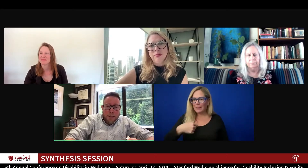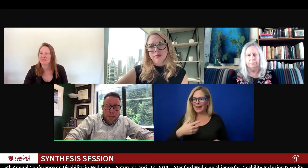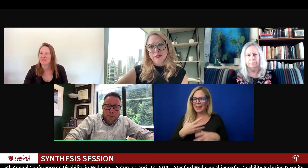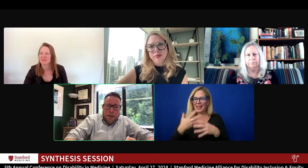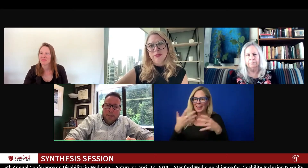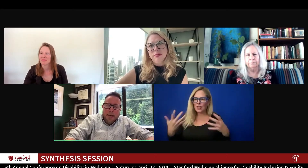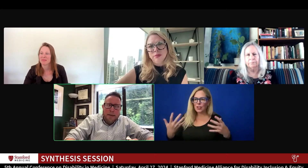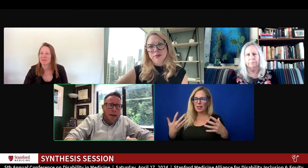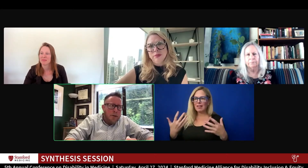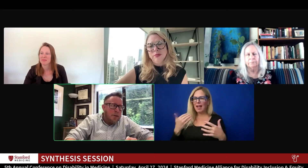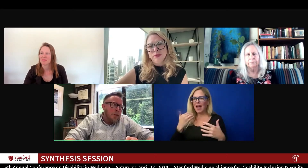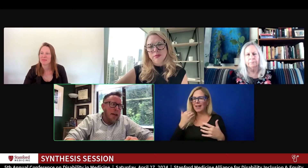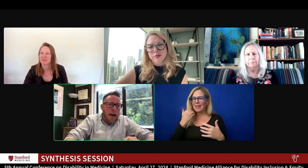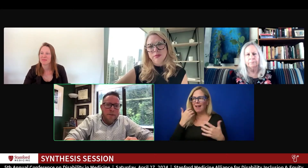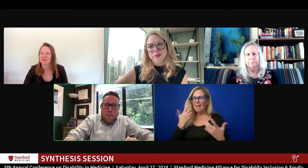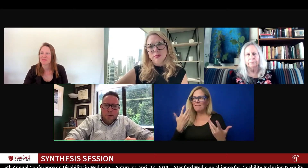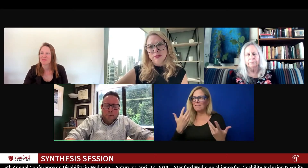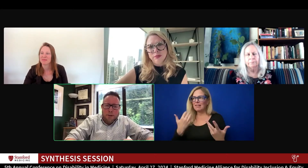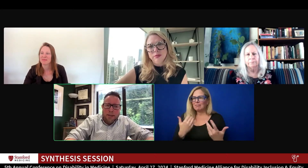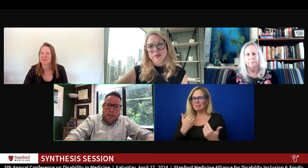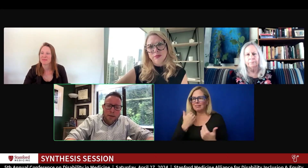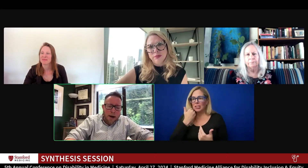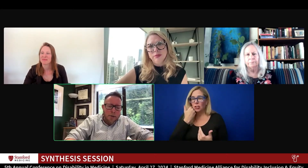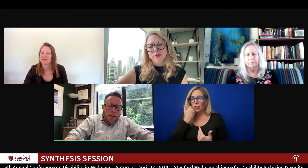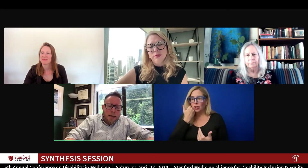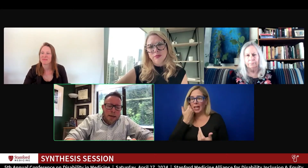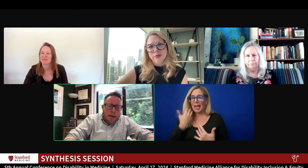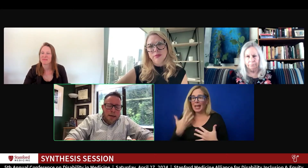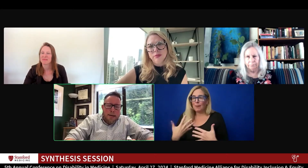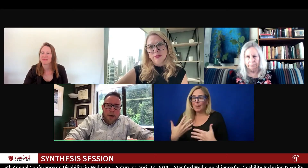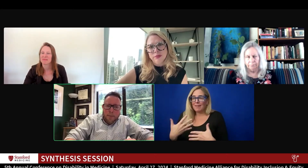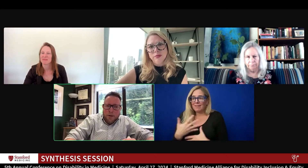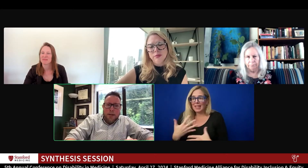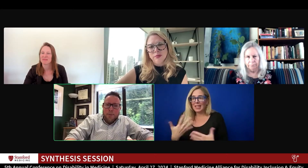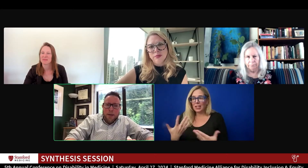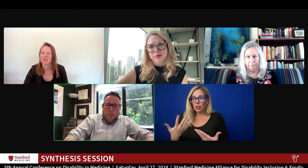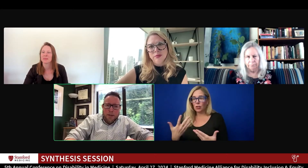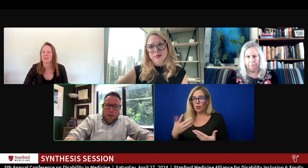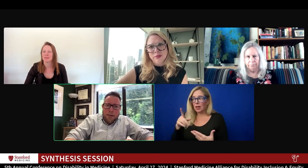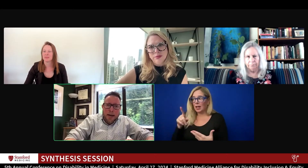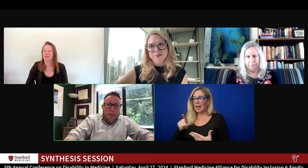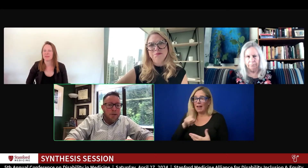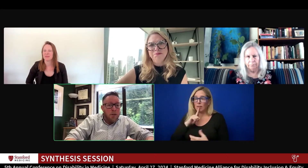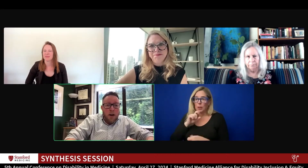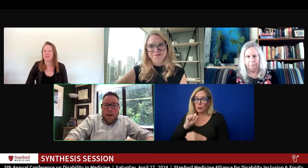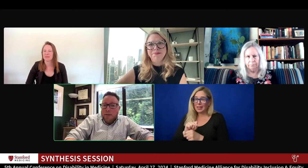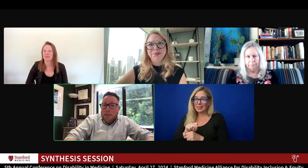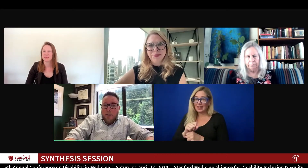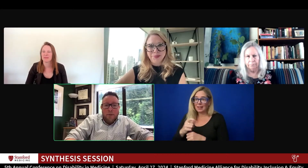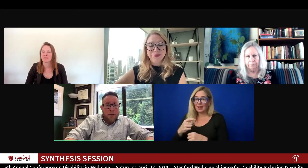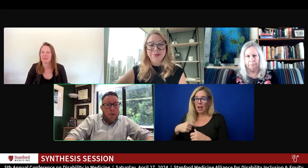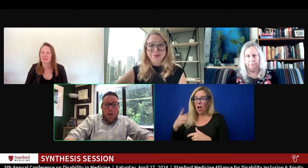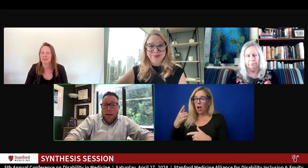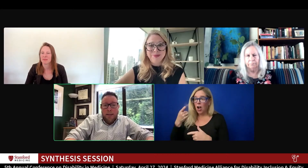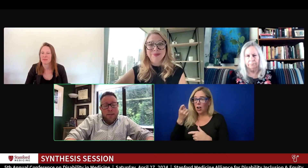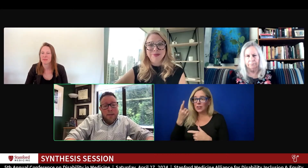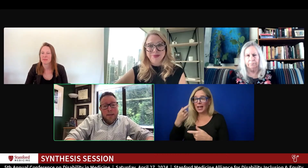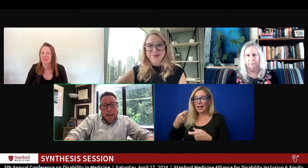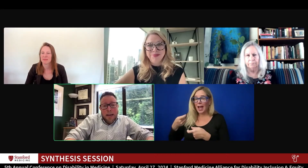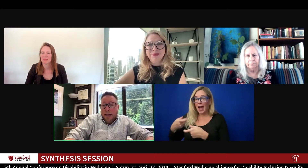previous experience and then the other thing I have to be realistic about is. I'm a transplant patient and there's a lot of stuff around compliance. And